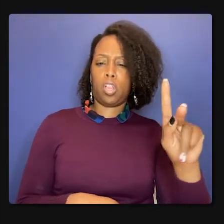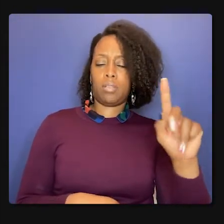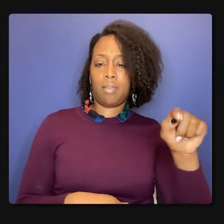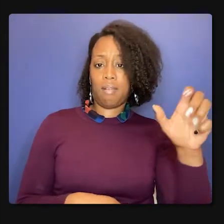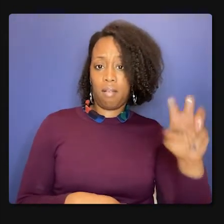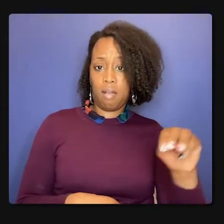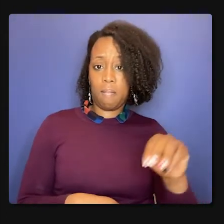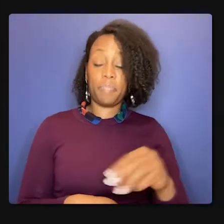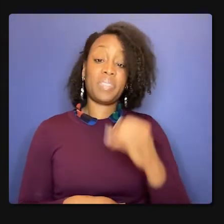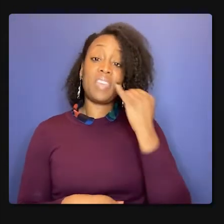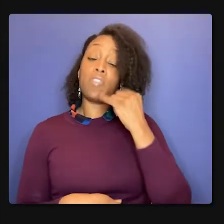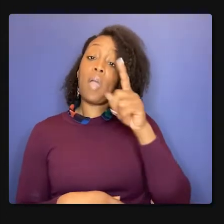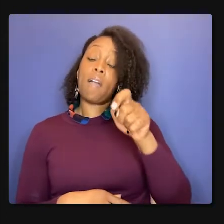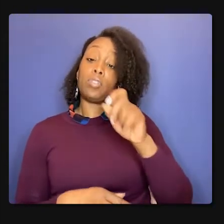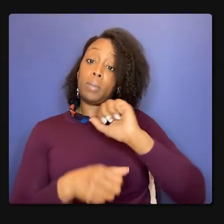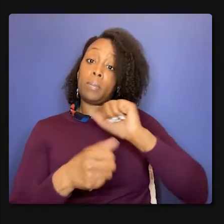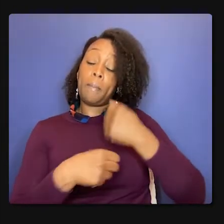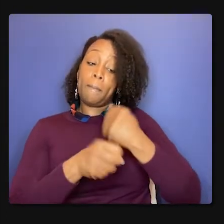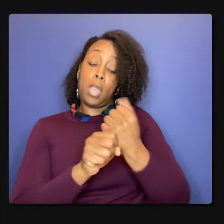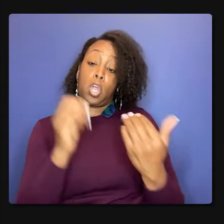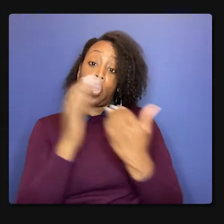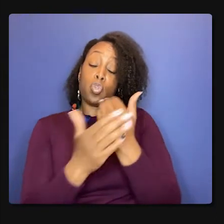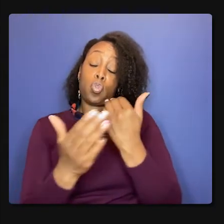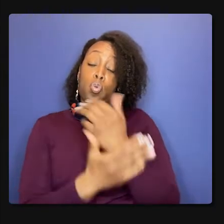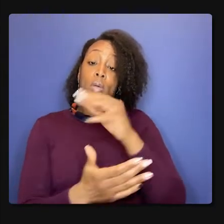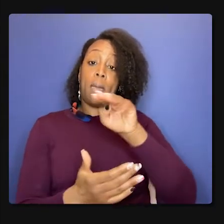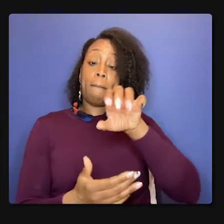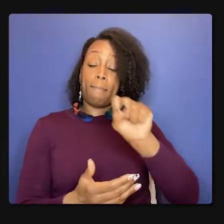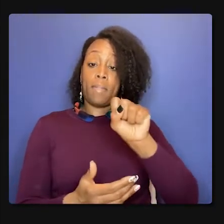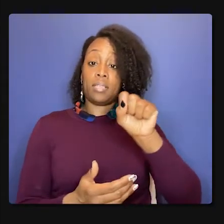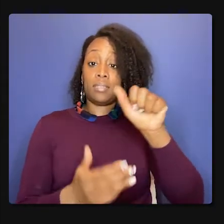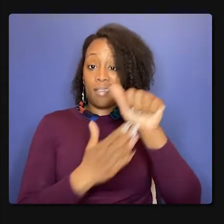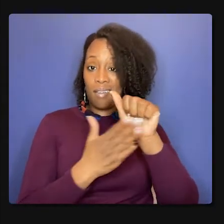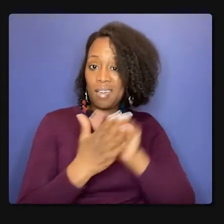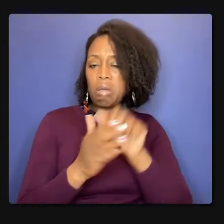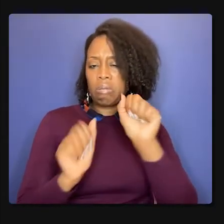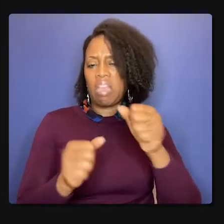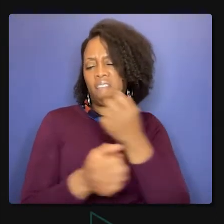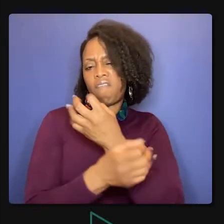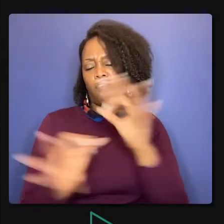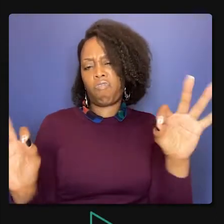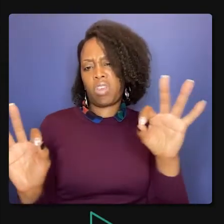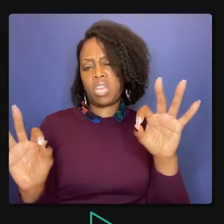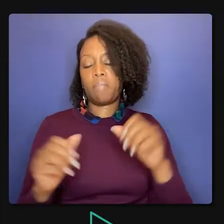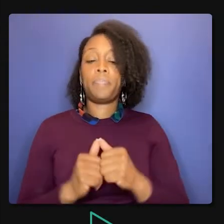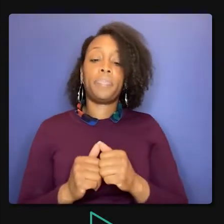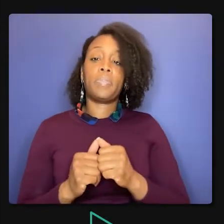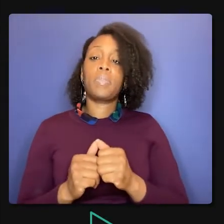you can do so for free at signup.live.com. You should not use a company alias